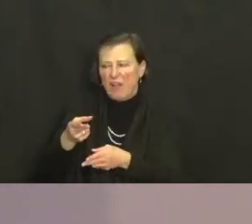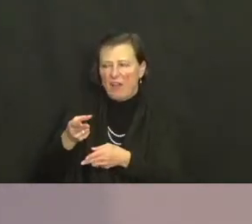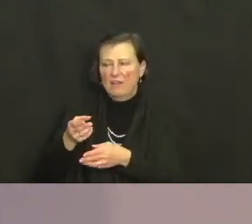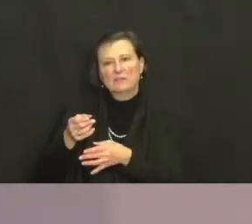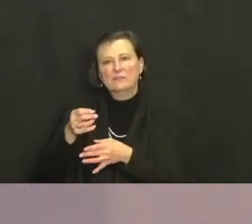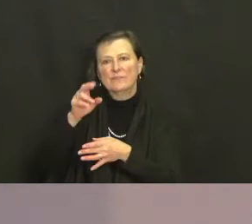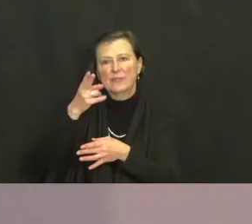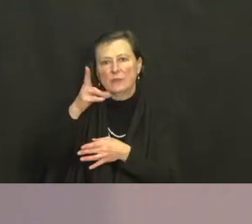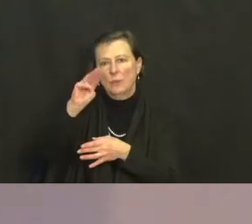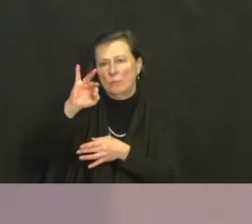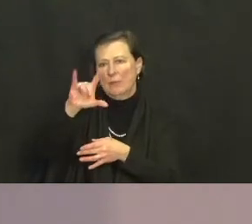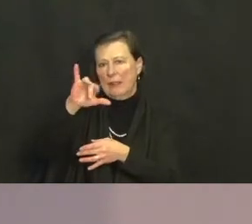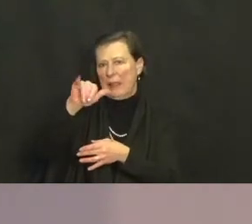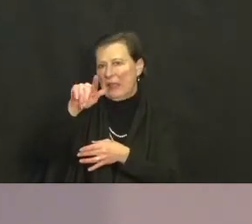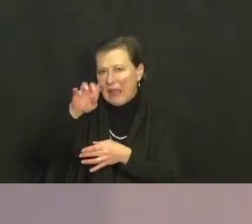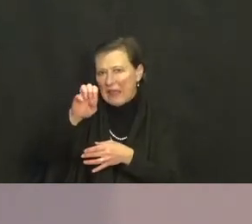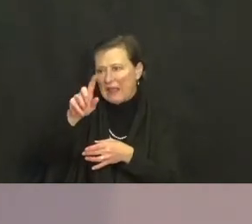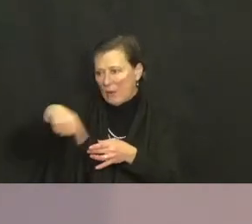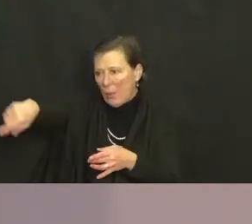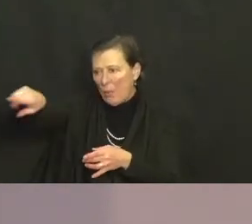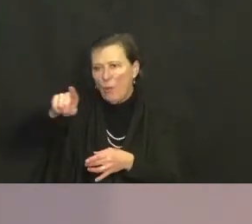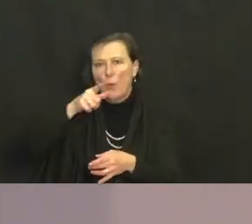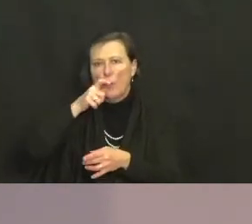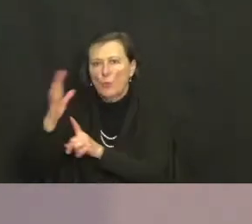had oppressed them.